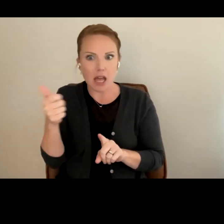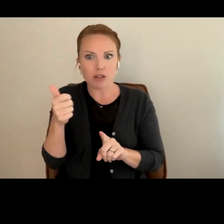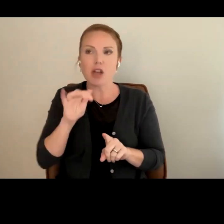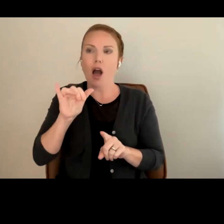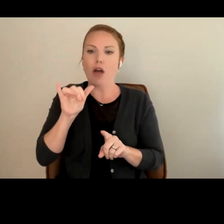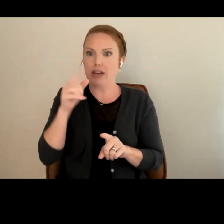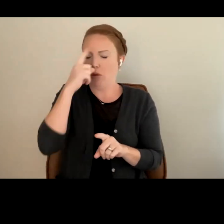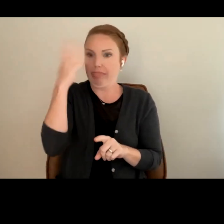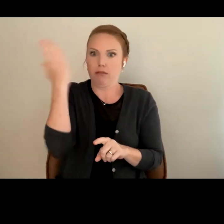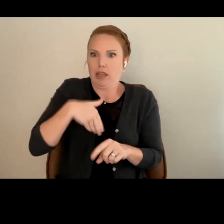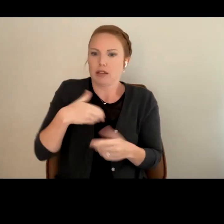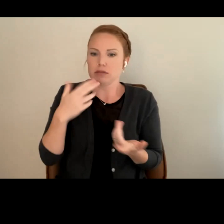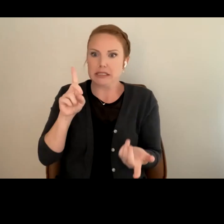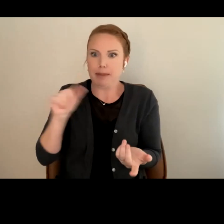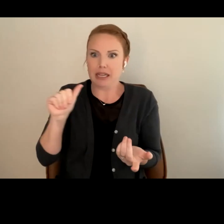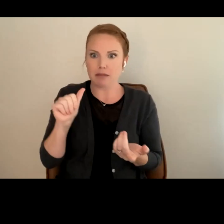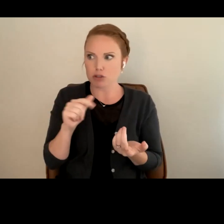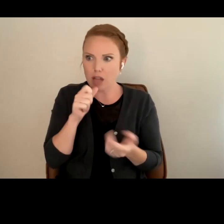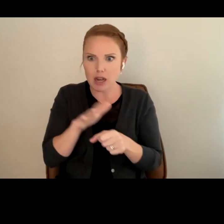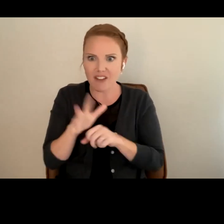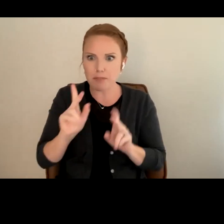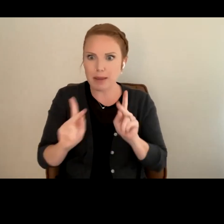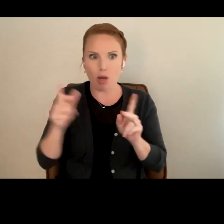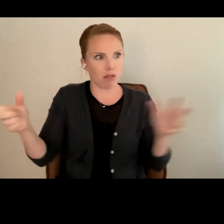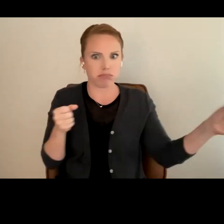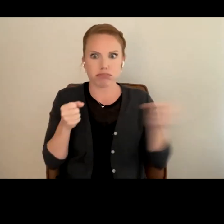I think that's a good point.